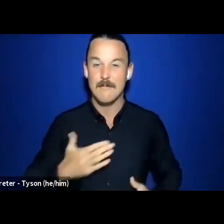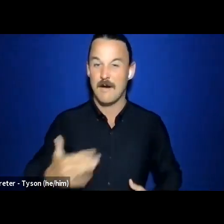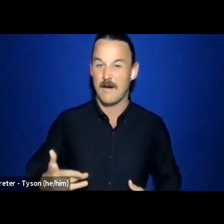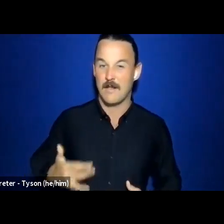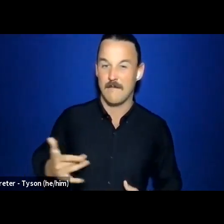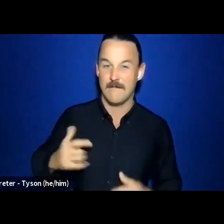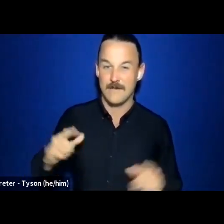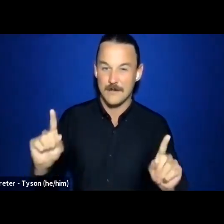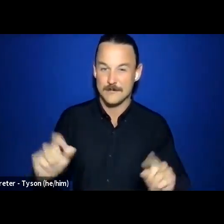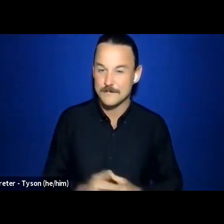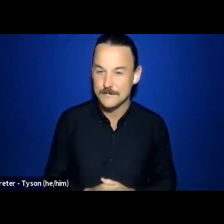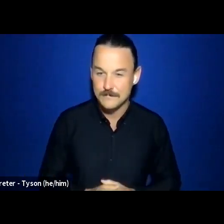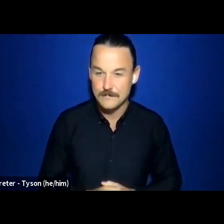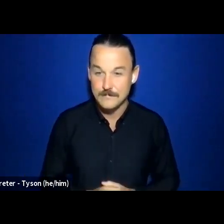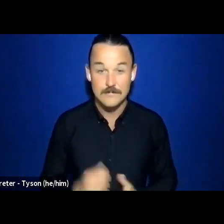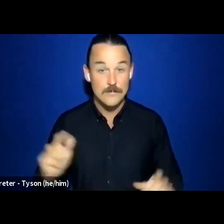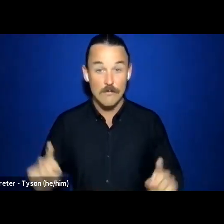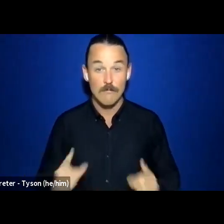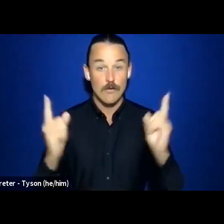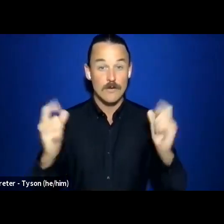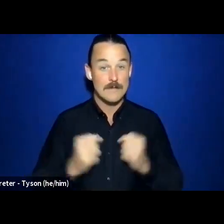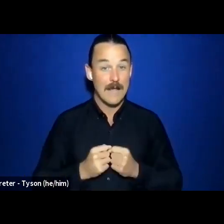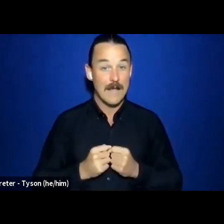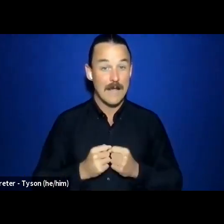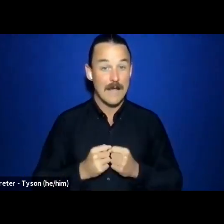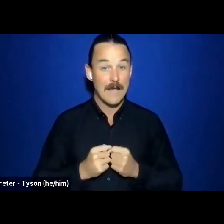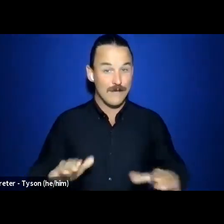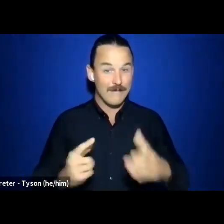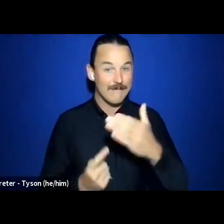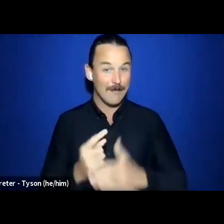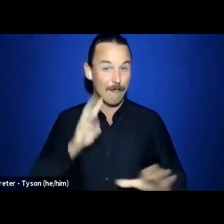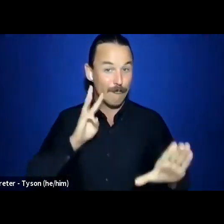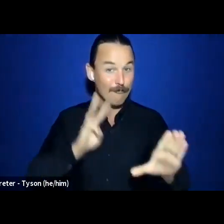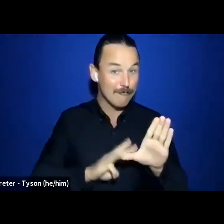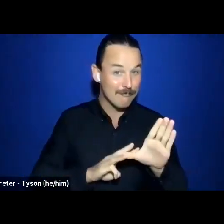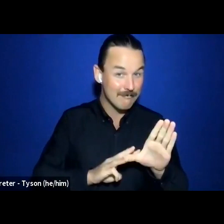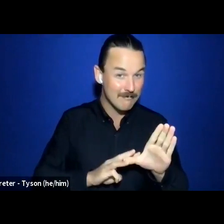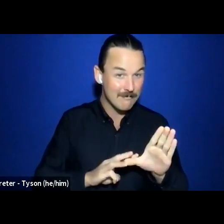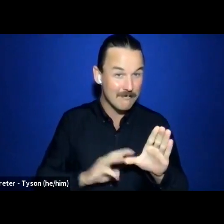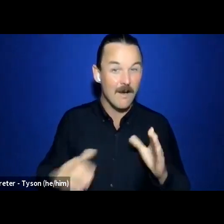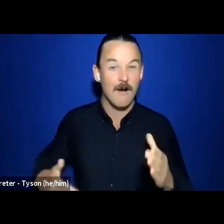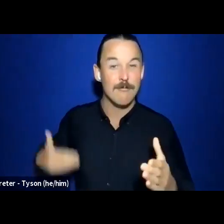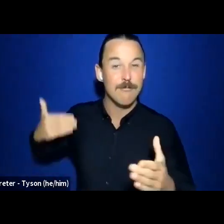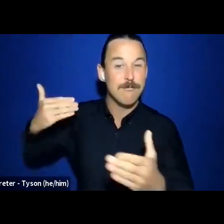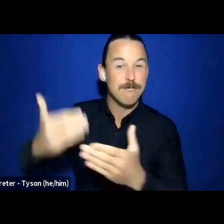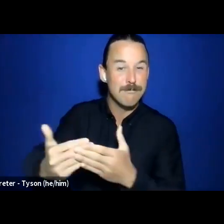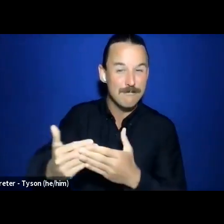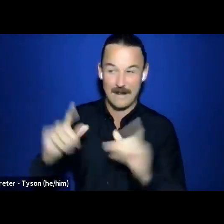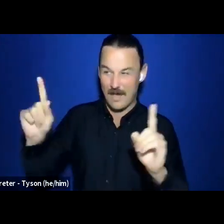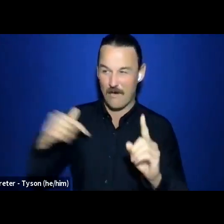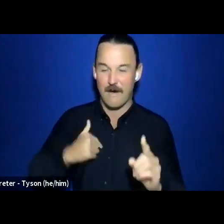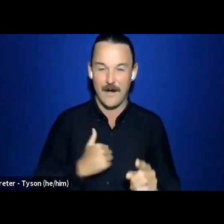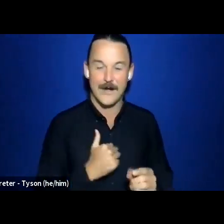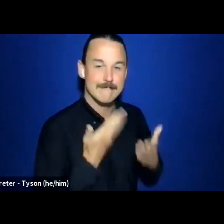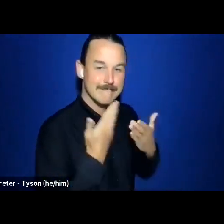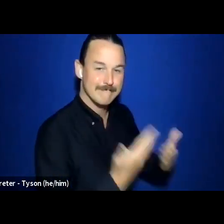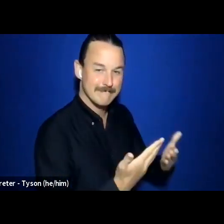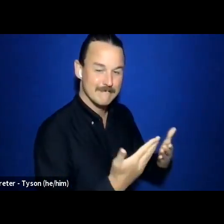have made it possible to lead the life that I leave today. For my first out for Australia For my first out first trailer events, three years ago to right now. I am I'm grateful for outcomes